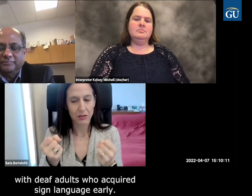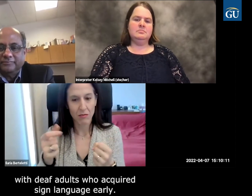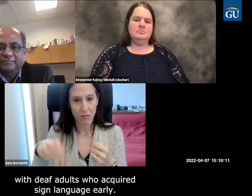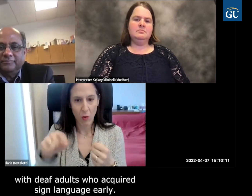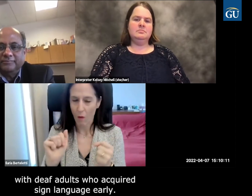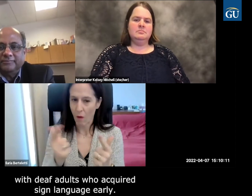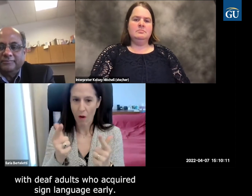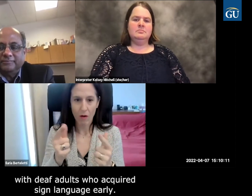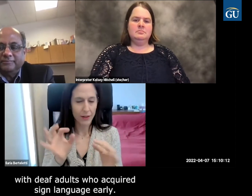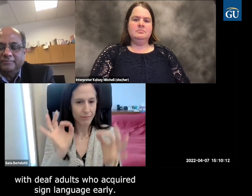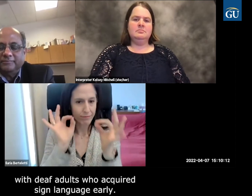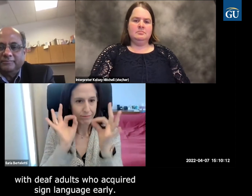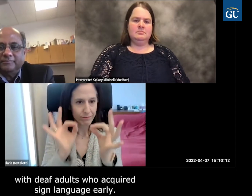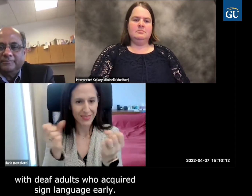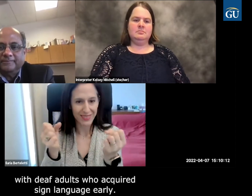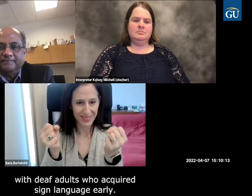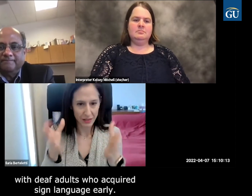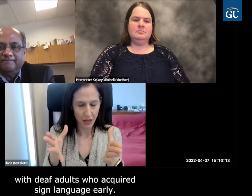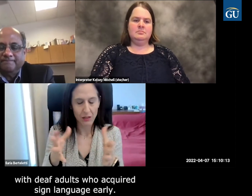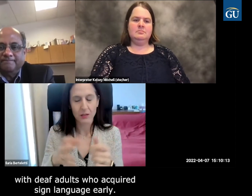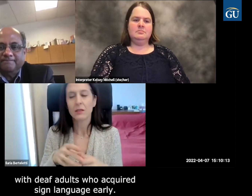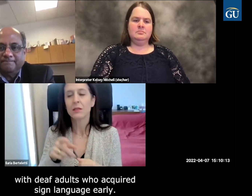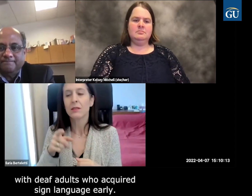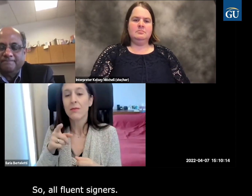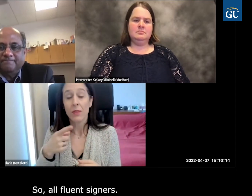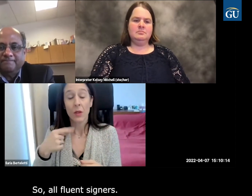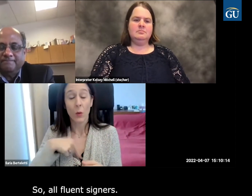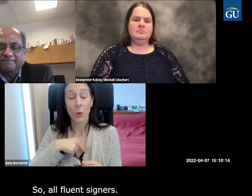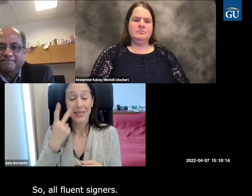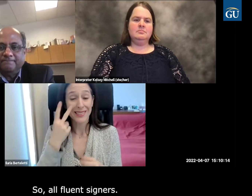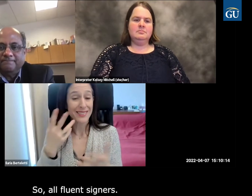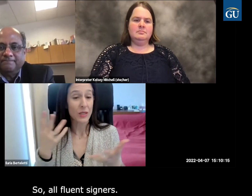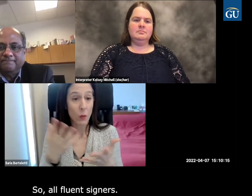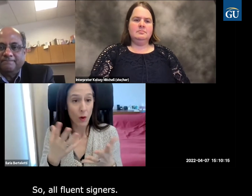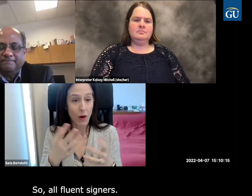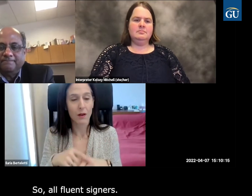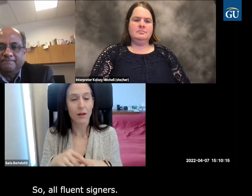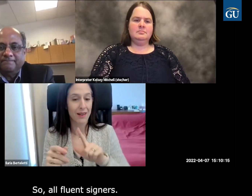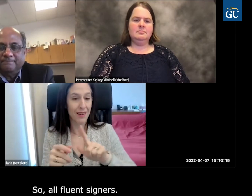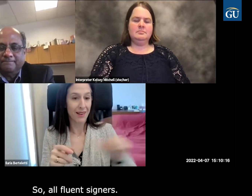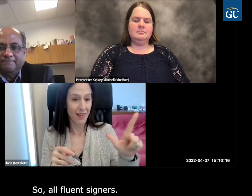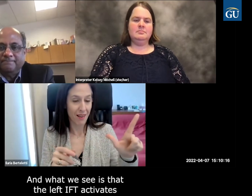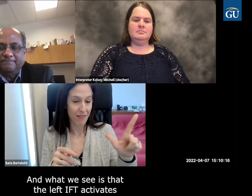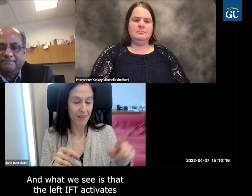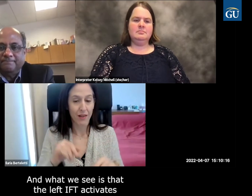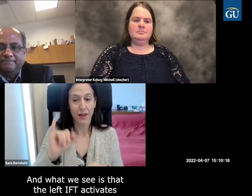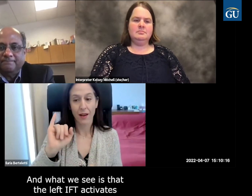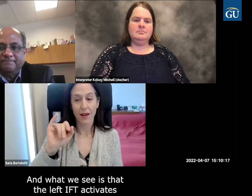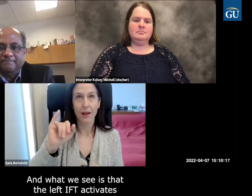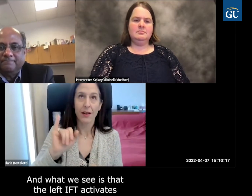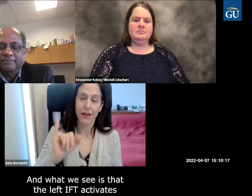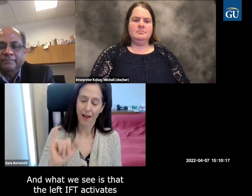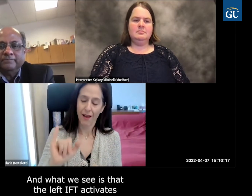who acquired sign language early